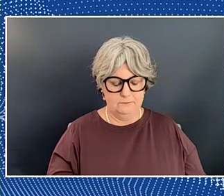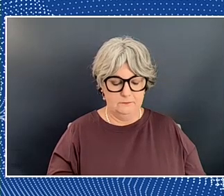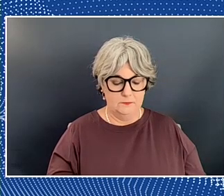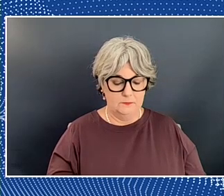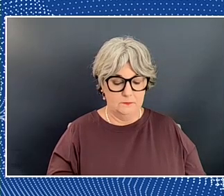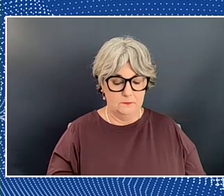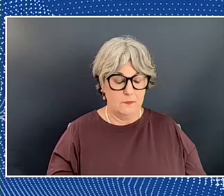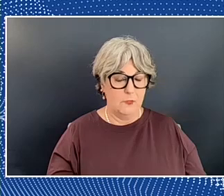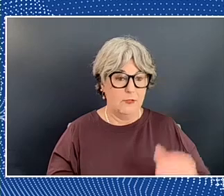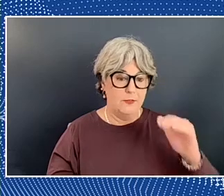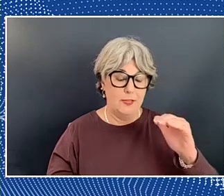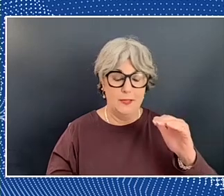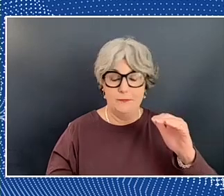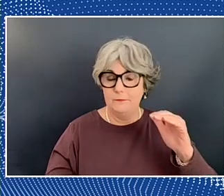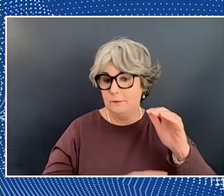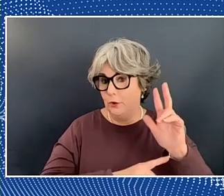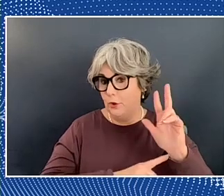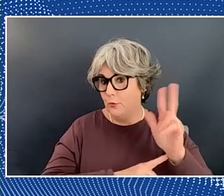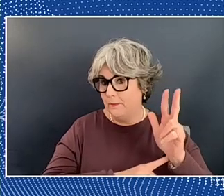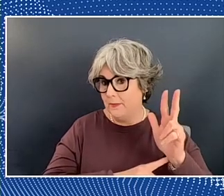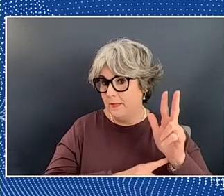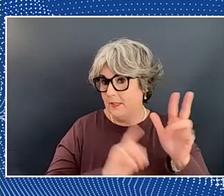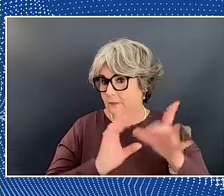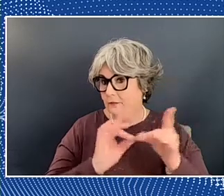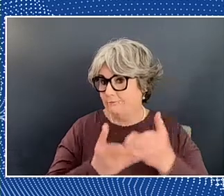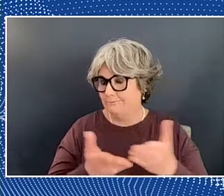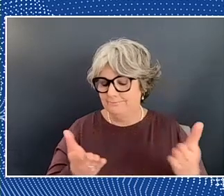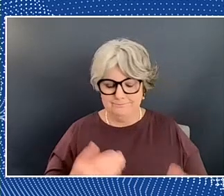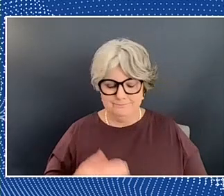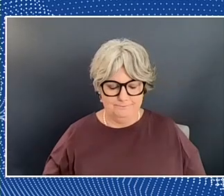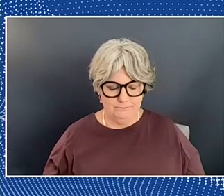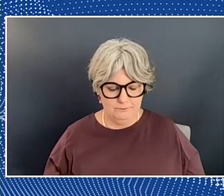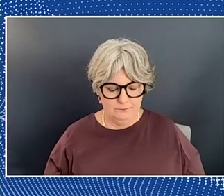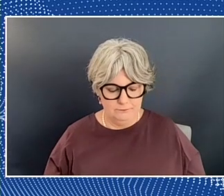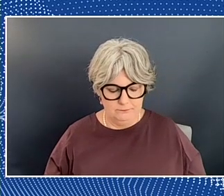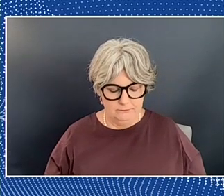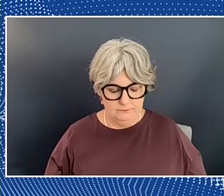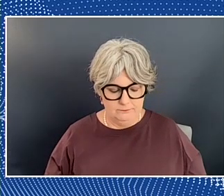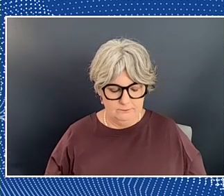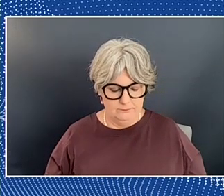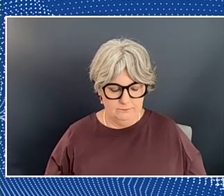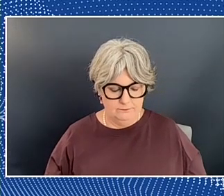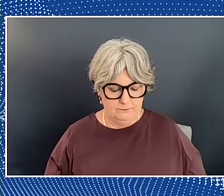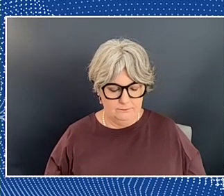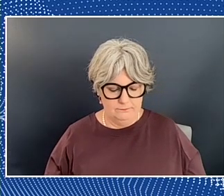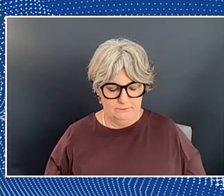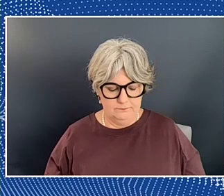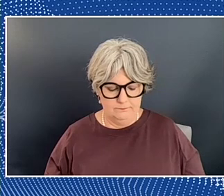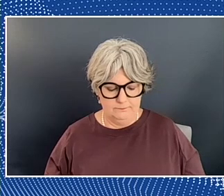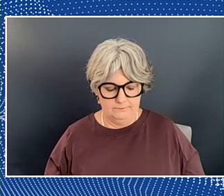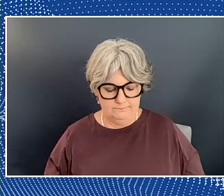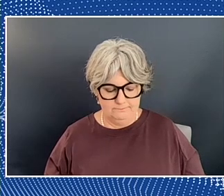for your public commentary. Okay. Hi. I want to thank you, first of all, for having the opportunity to speak